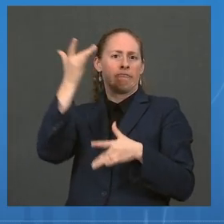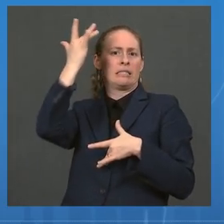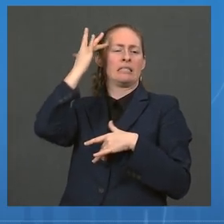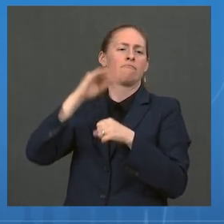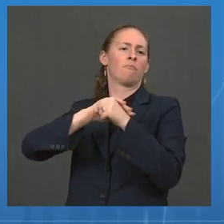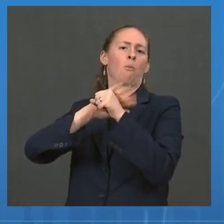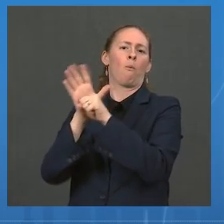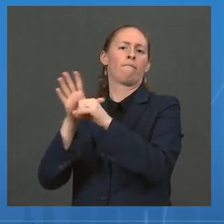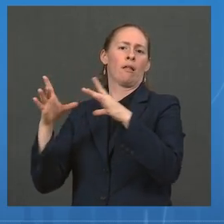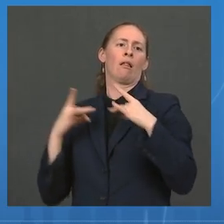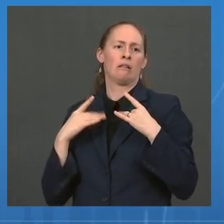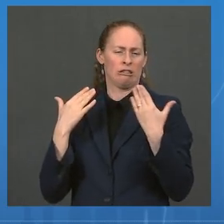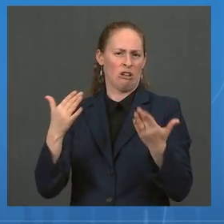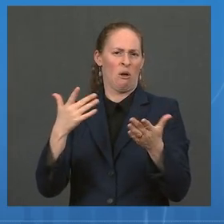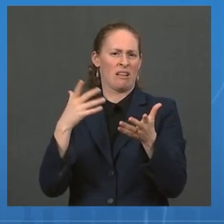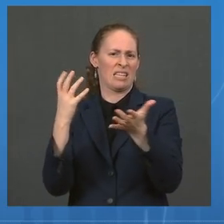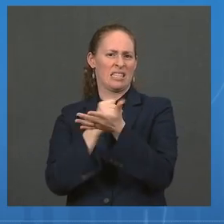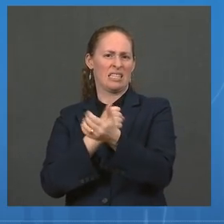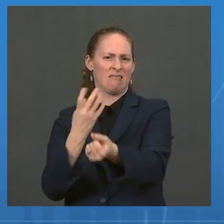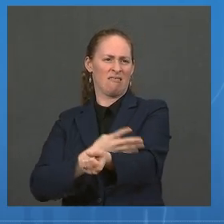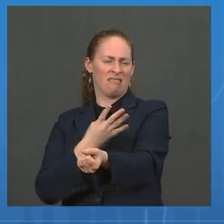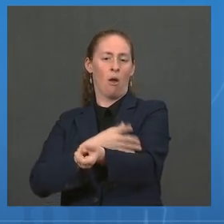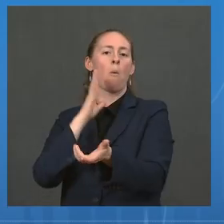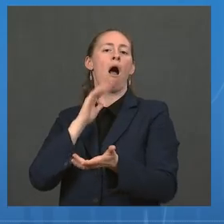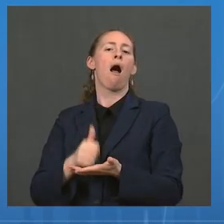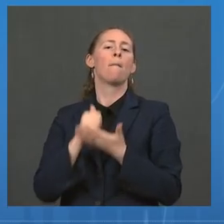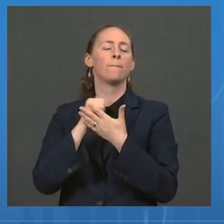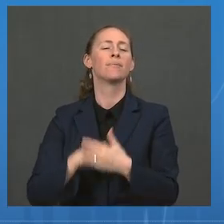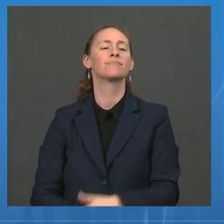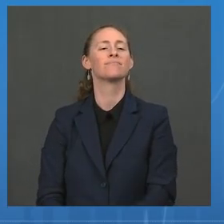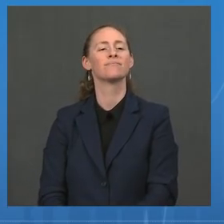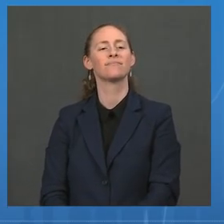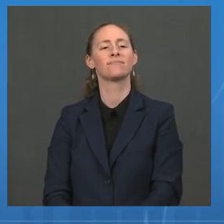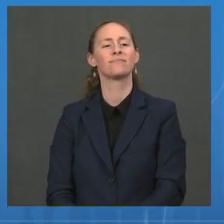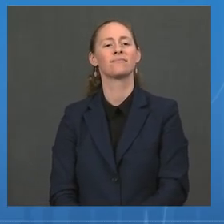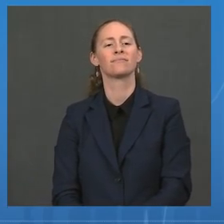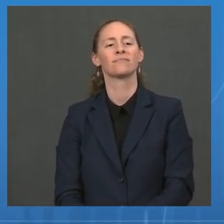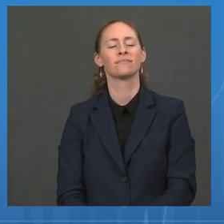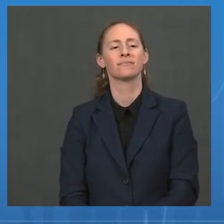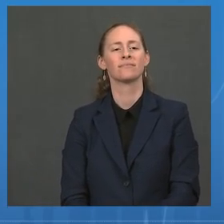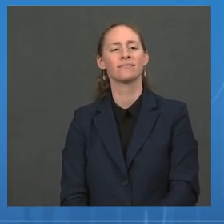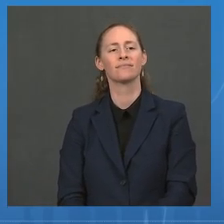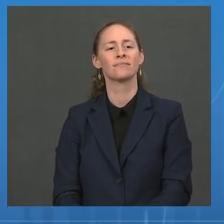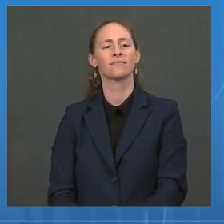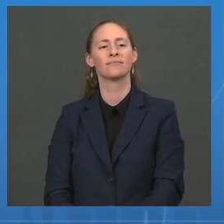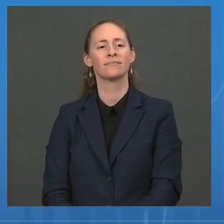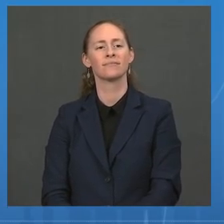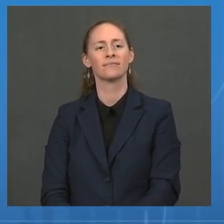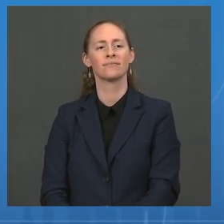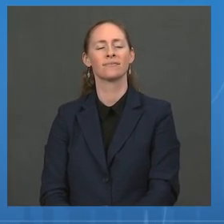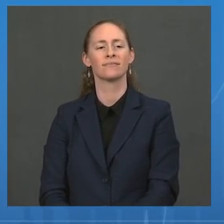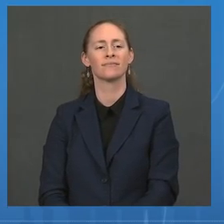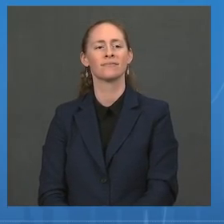Moderating the host has been successful with drugs like dexamethasone and others that interfere with various